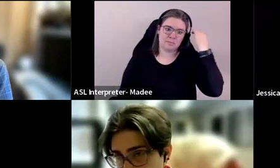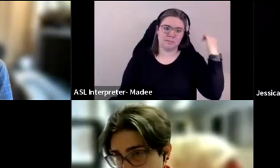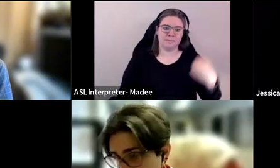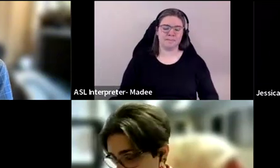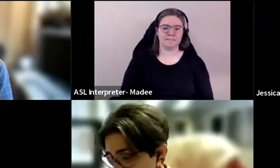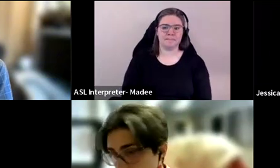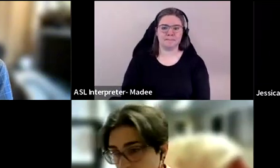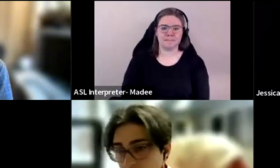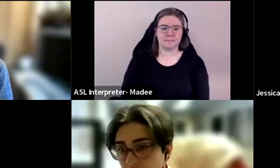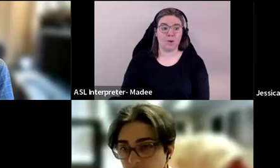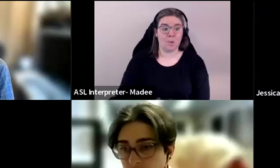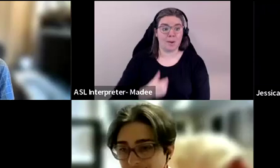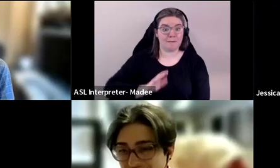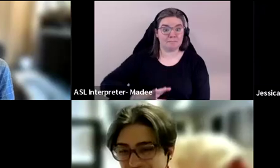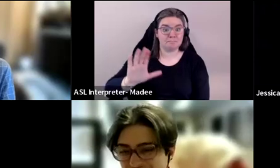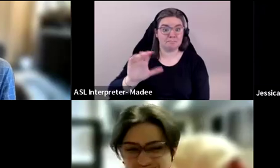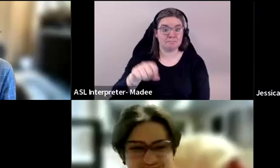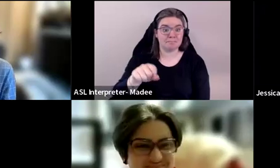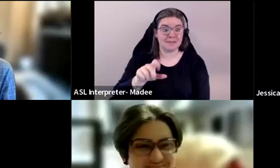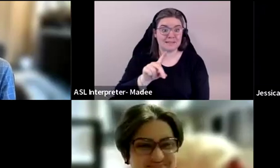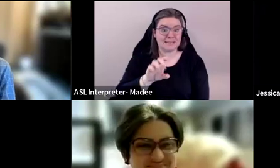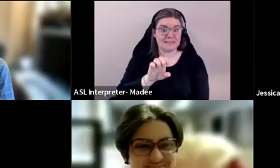Rebecca /APRIL: But we do have a hand raised. It's d. Don Dew: D.